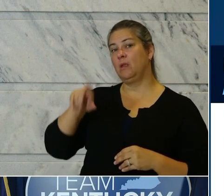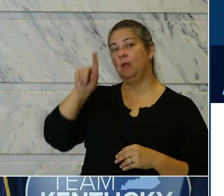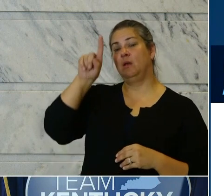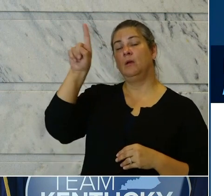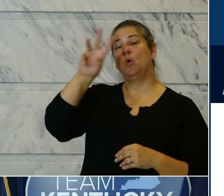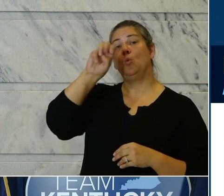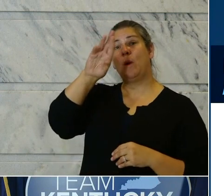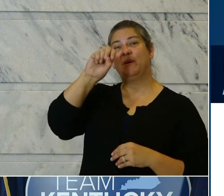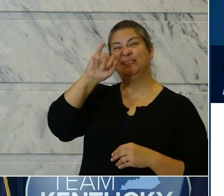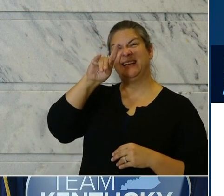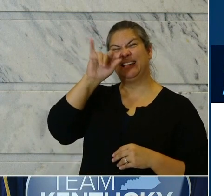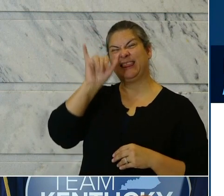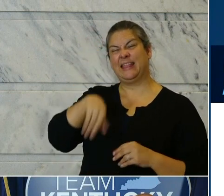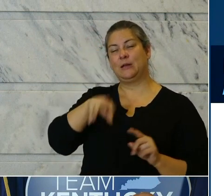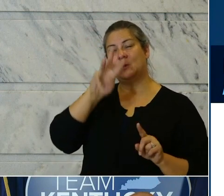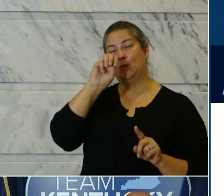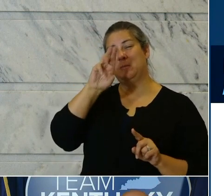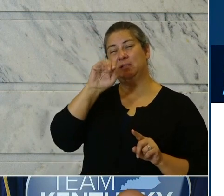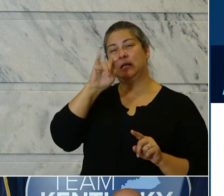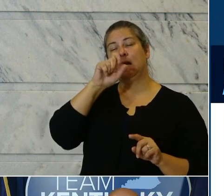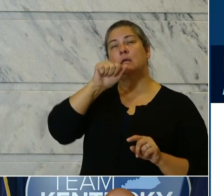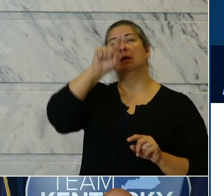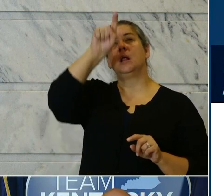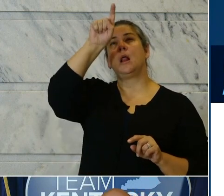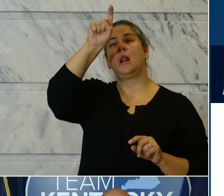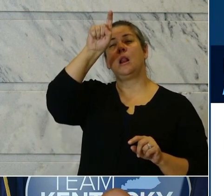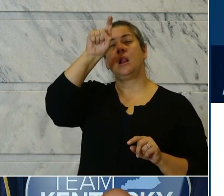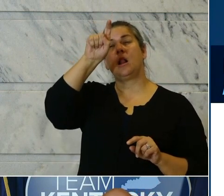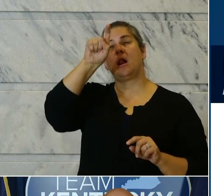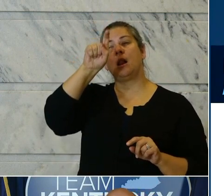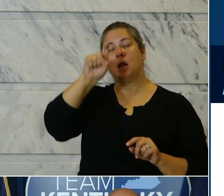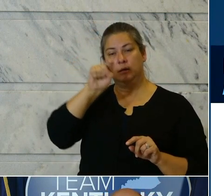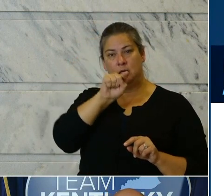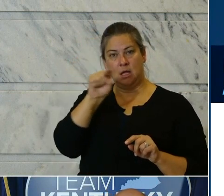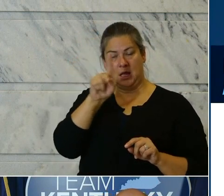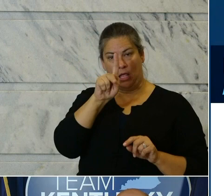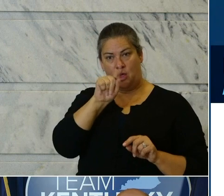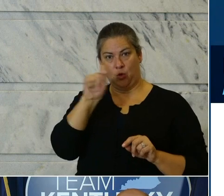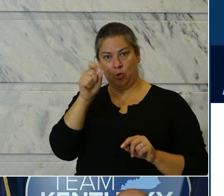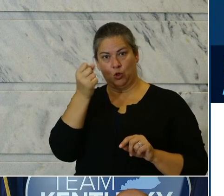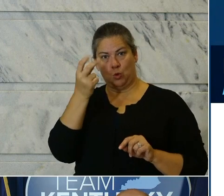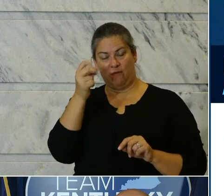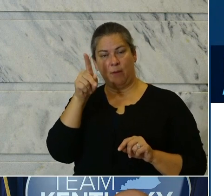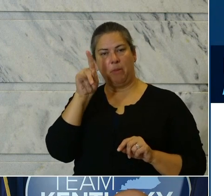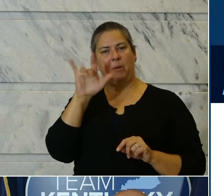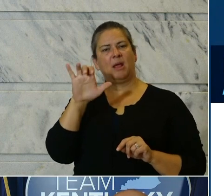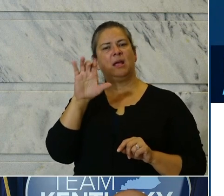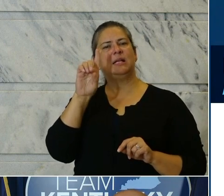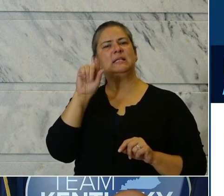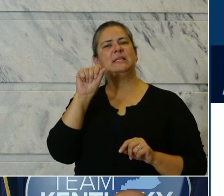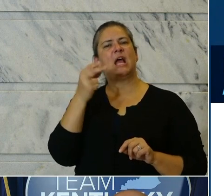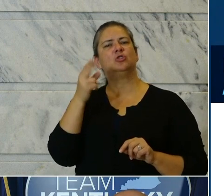THIS IS A NEW MAN ON THE BOX LOWERING THE SCREEN. AT THE VERY BOTTOM I THINK IT SAYS NEW